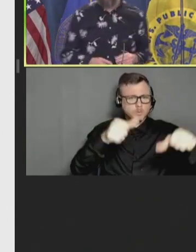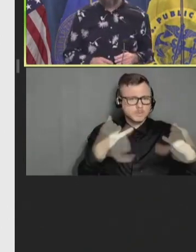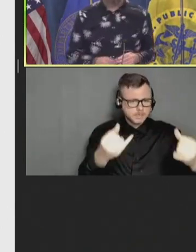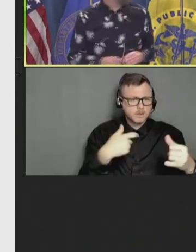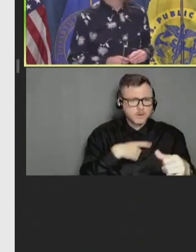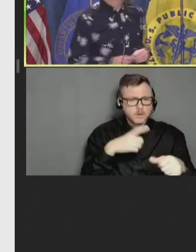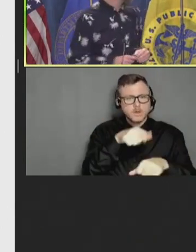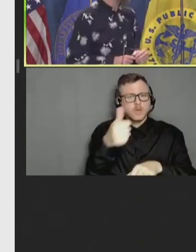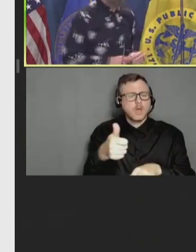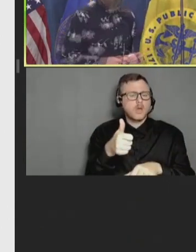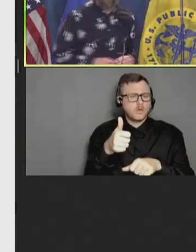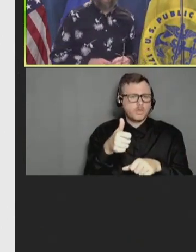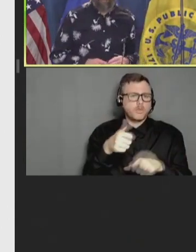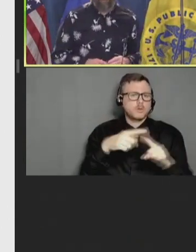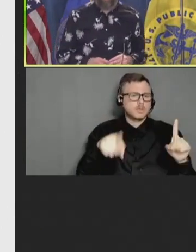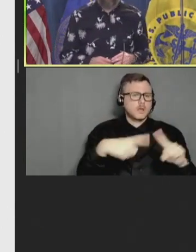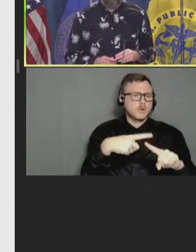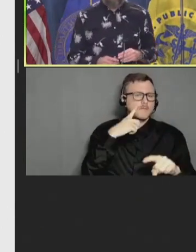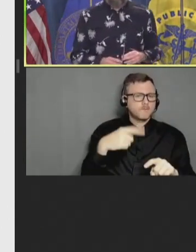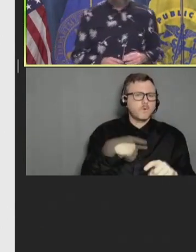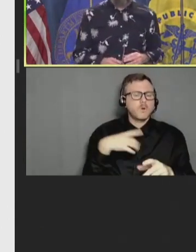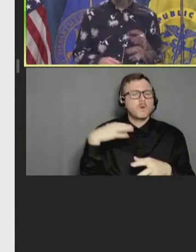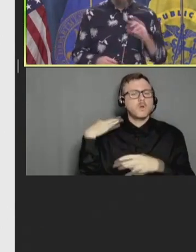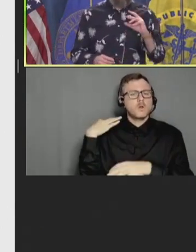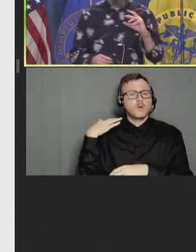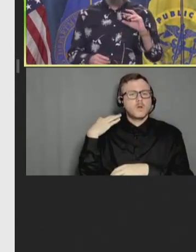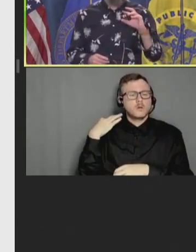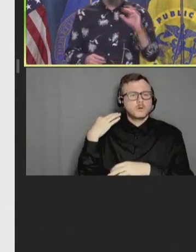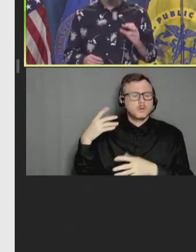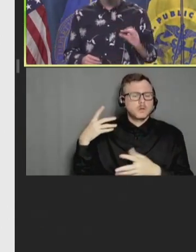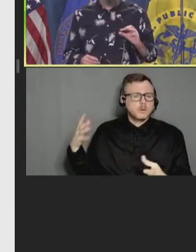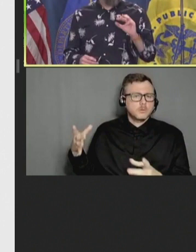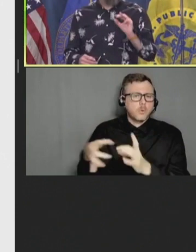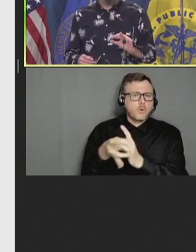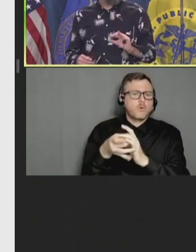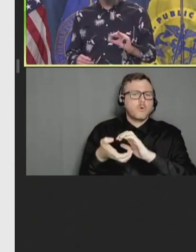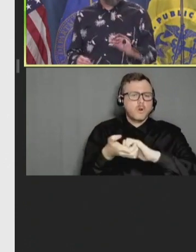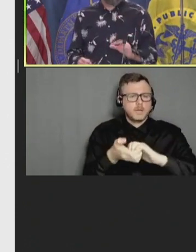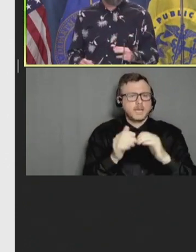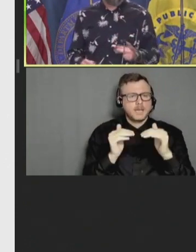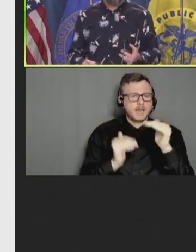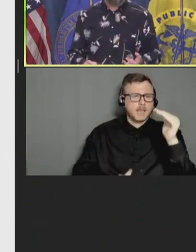of partnering for vaccine equity. This will be our fourth or third cohort, I do believe.